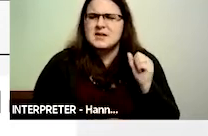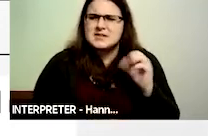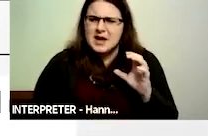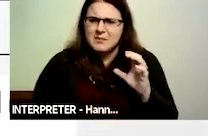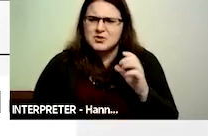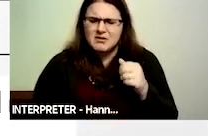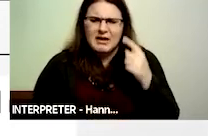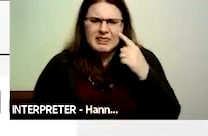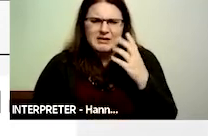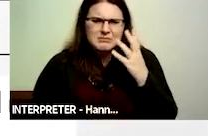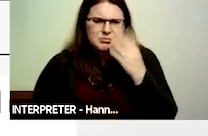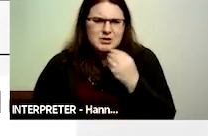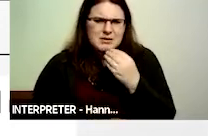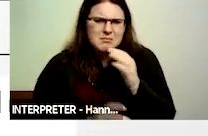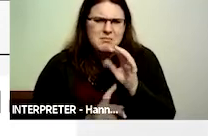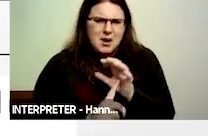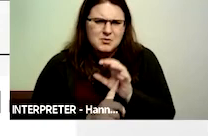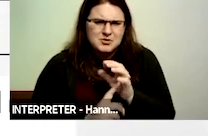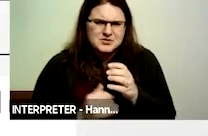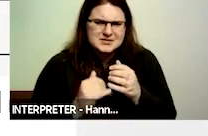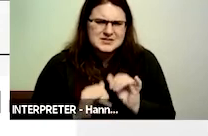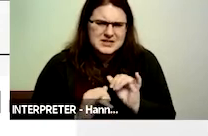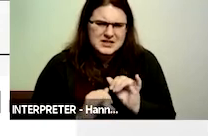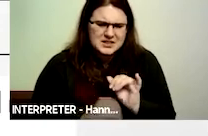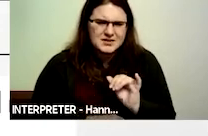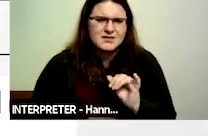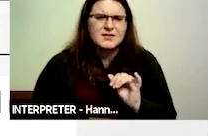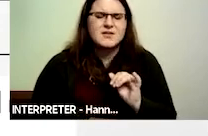Ben Woelk: One of the things you can do with Snapchat is geo fencing